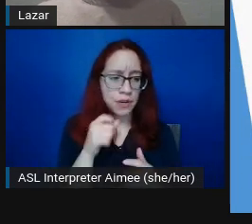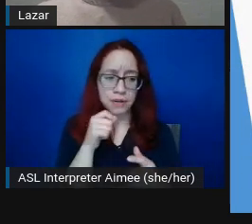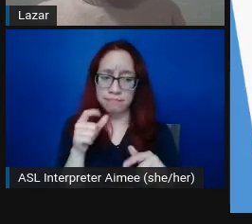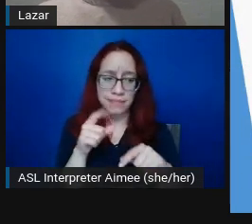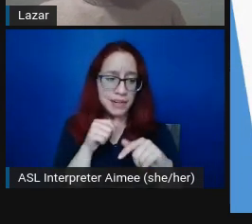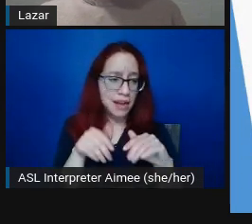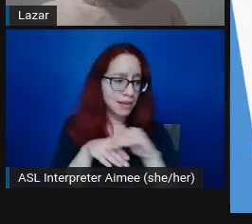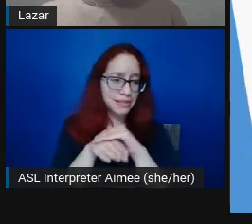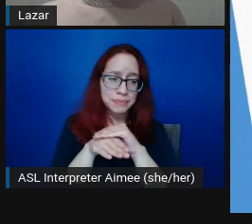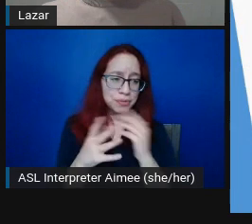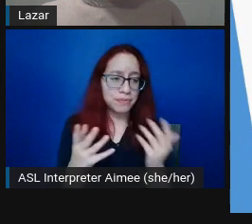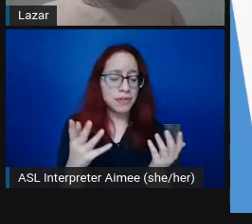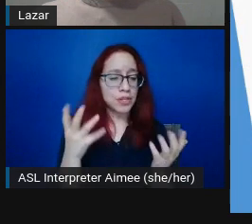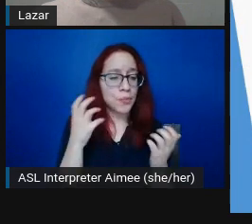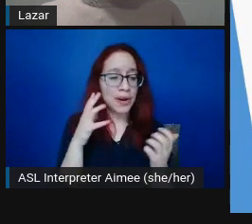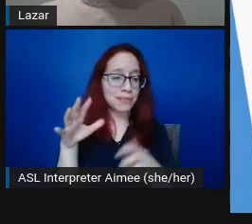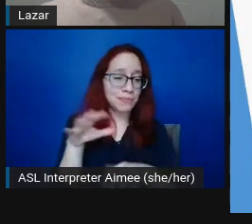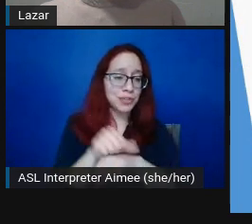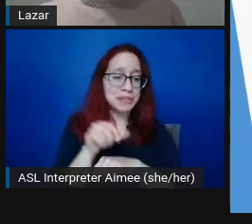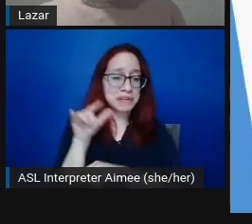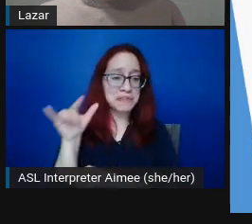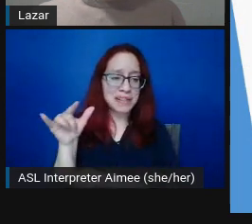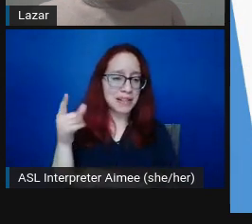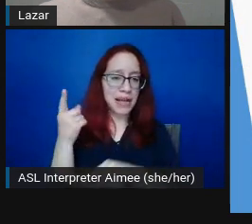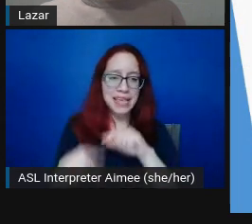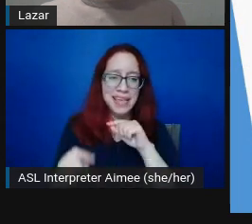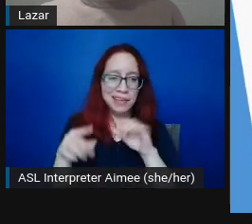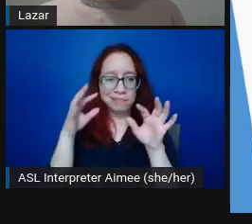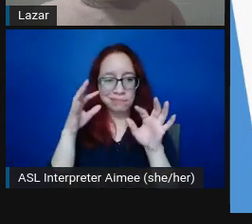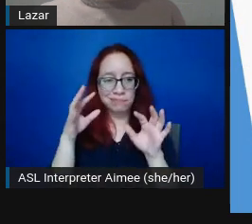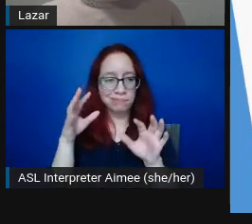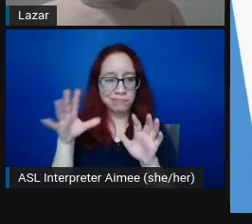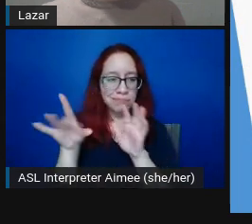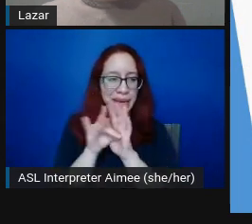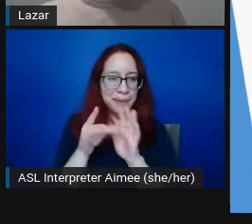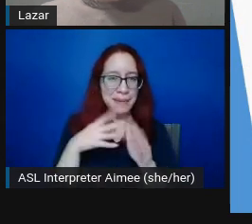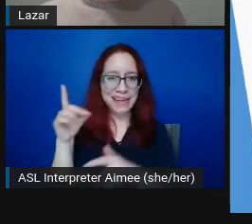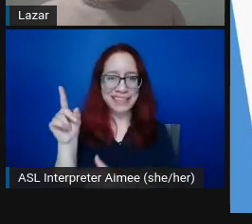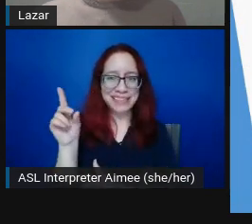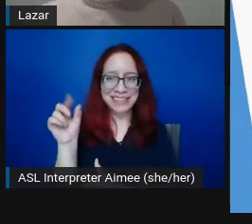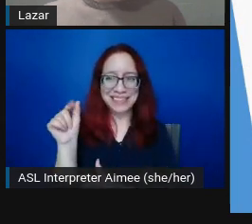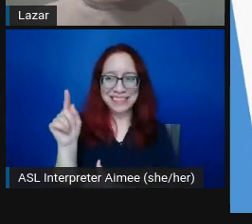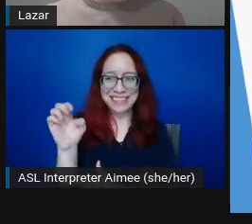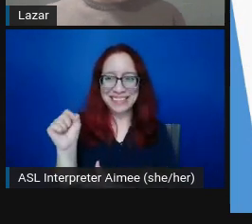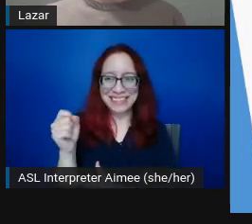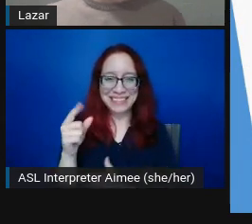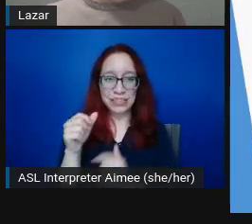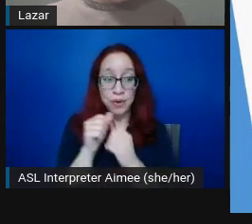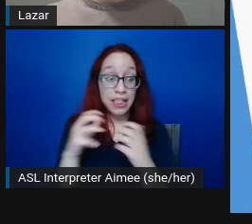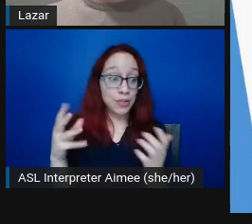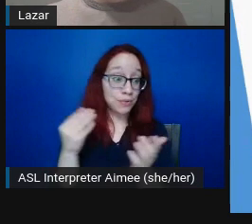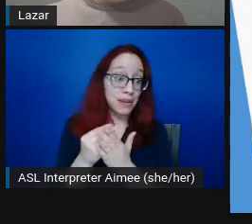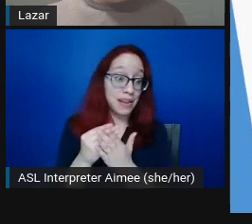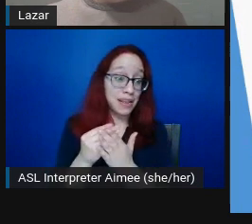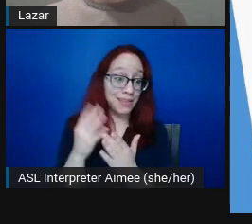I want to book a flight, but I cannot choose my dates. They basically lose money because of that.